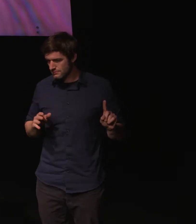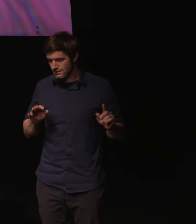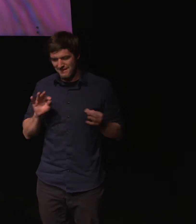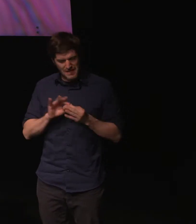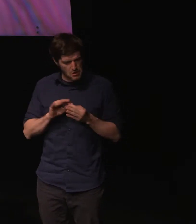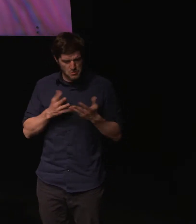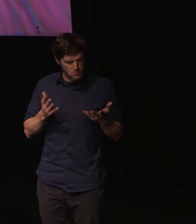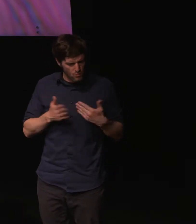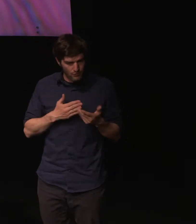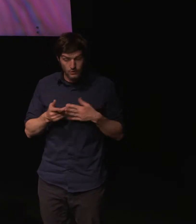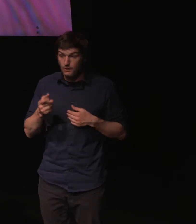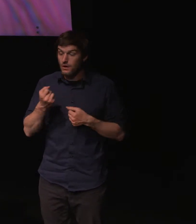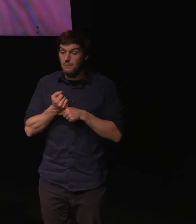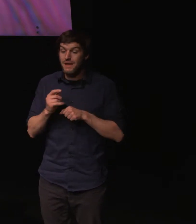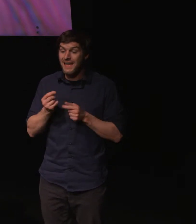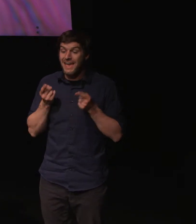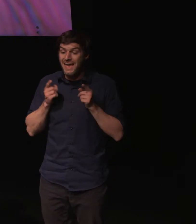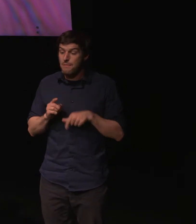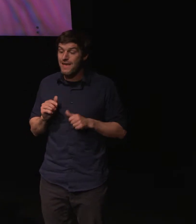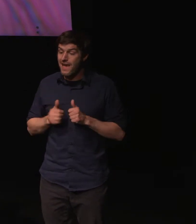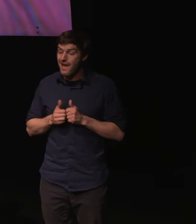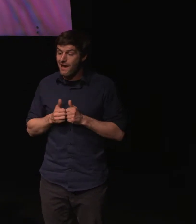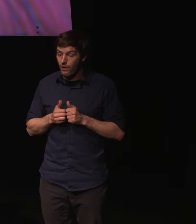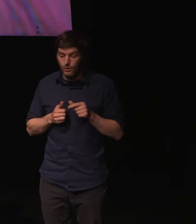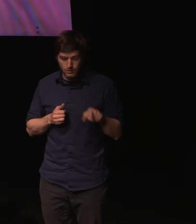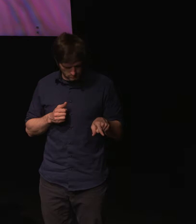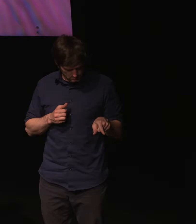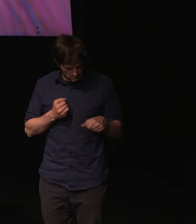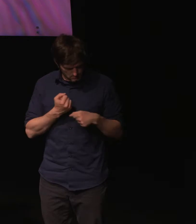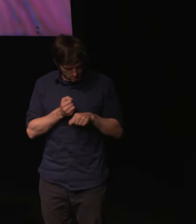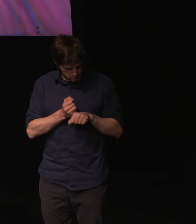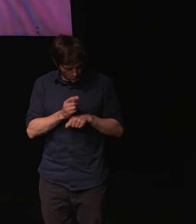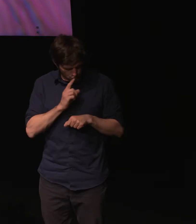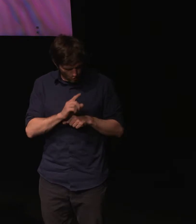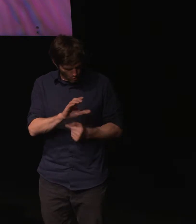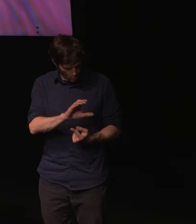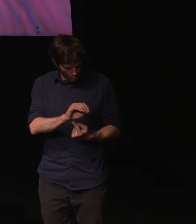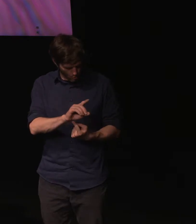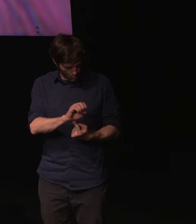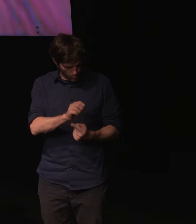Just by making sure that the code itself was what was turning on the colors.